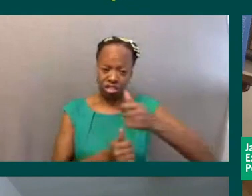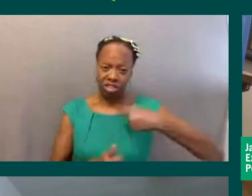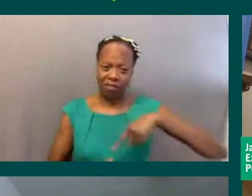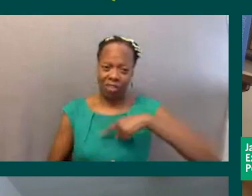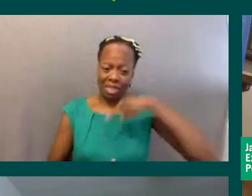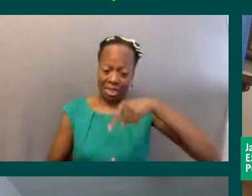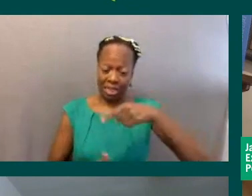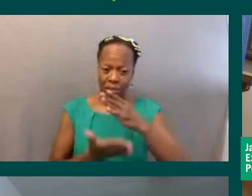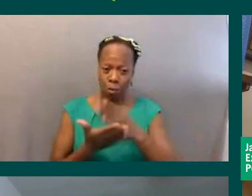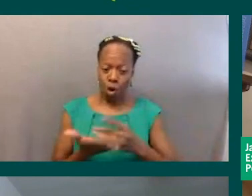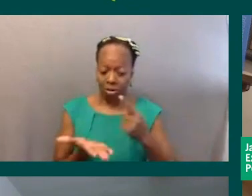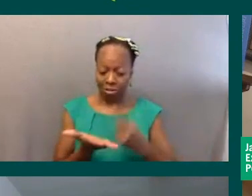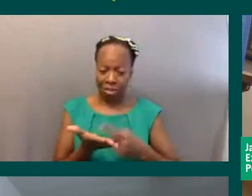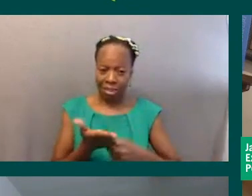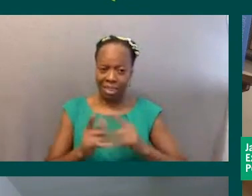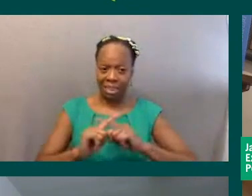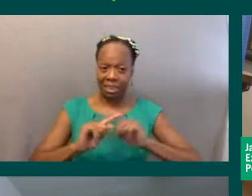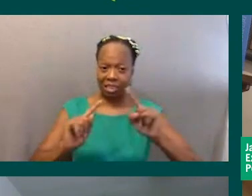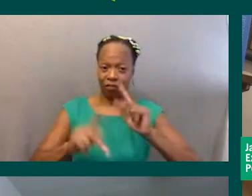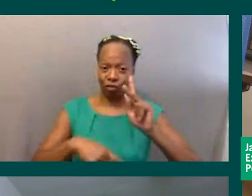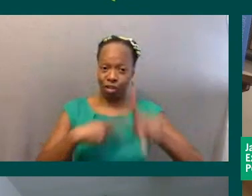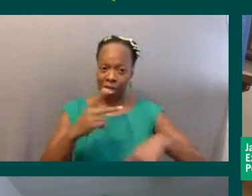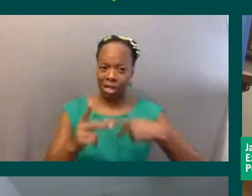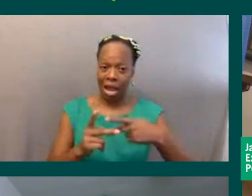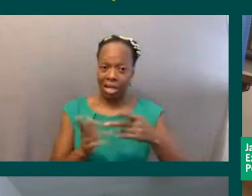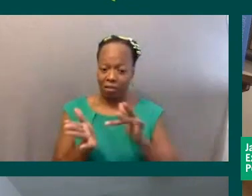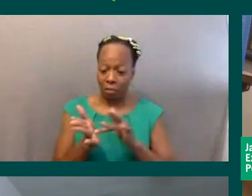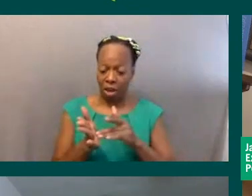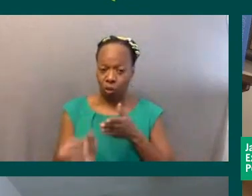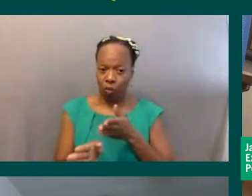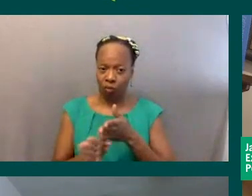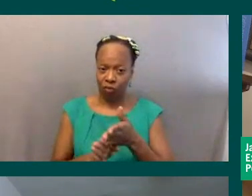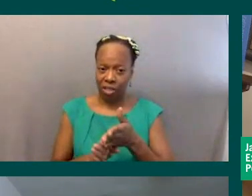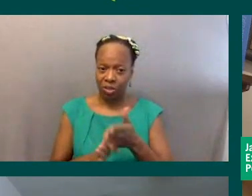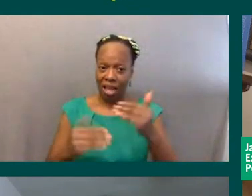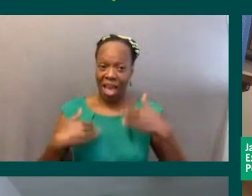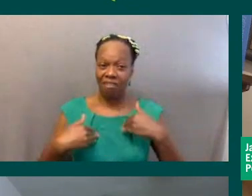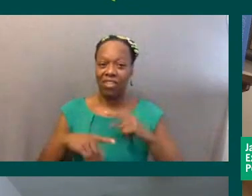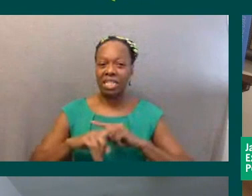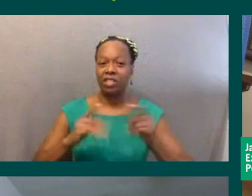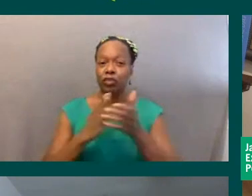is talking about the different medical disciplines has different skills that we can apply.